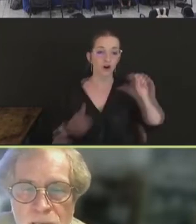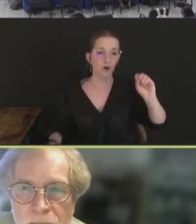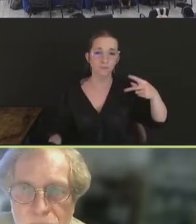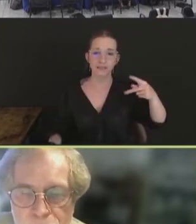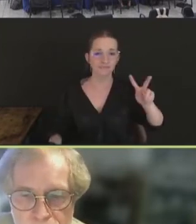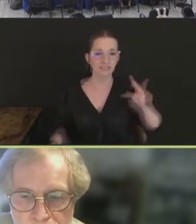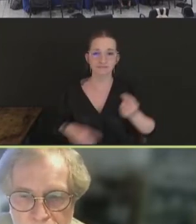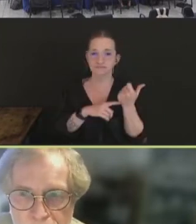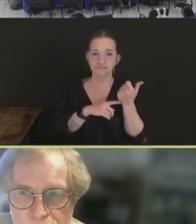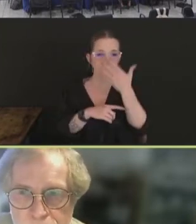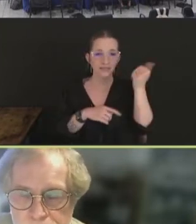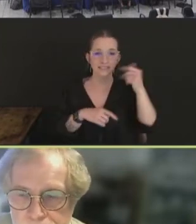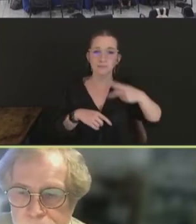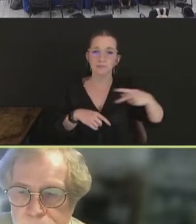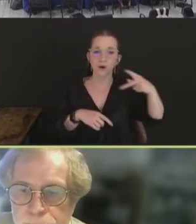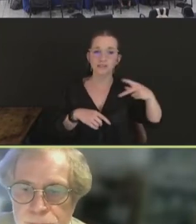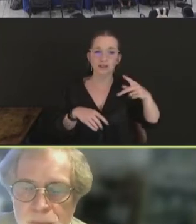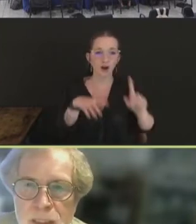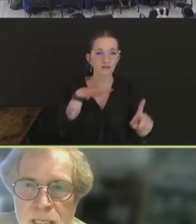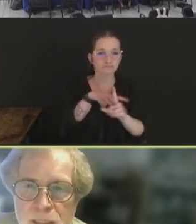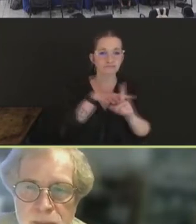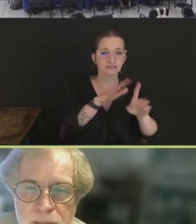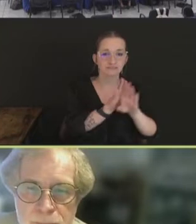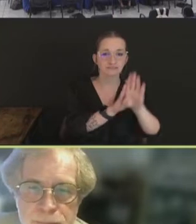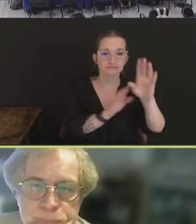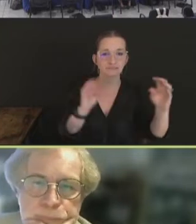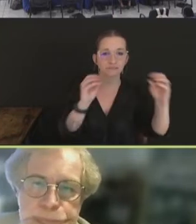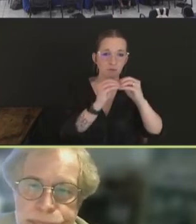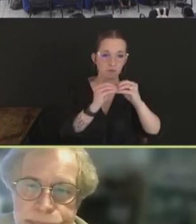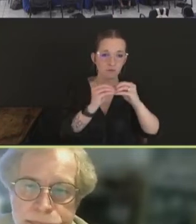after certification. Next, please.